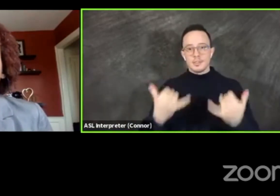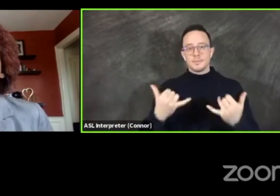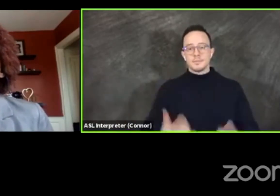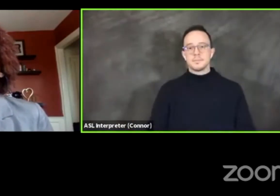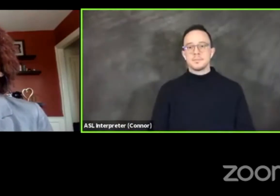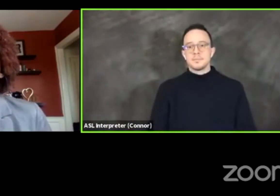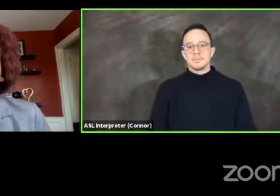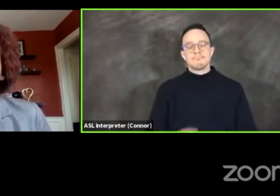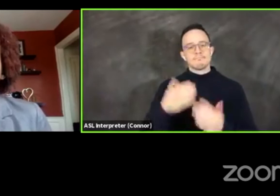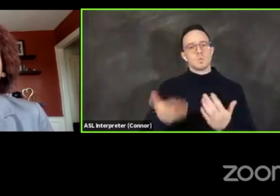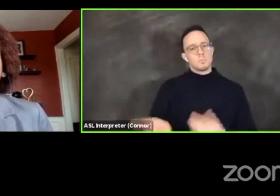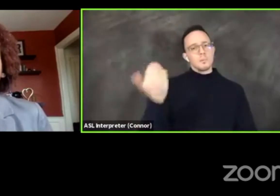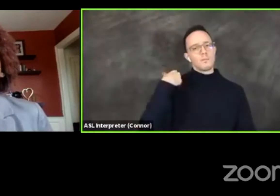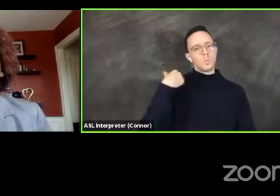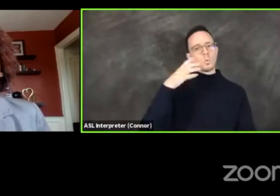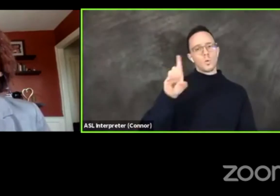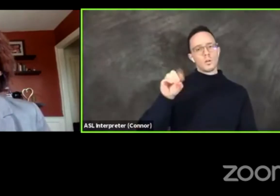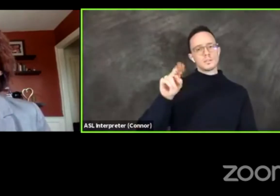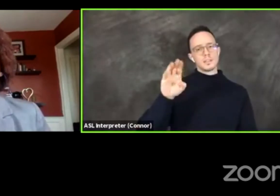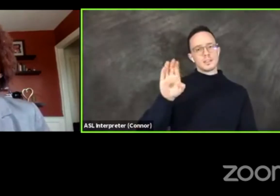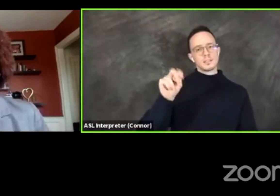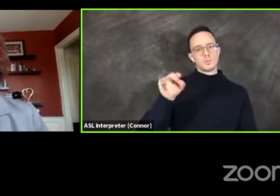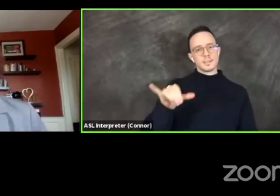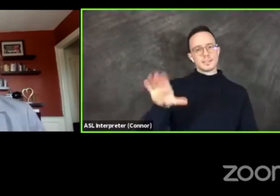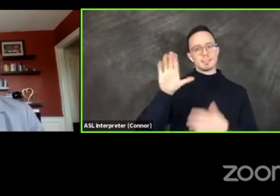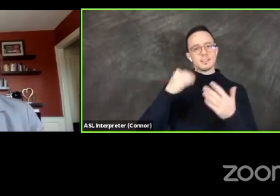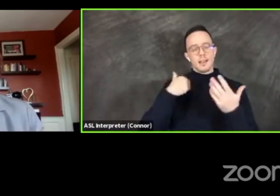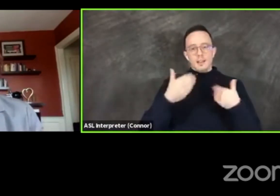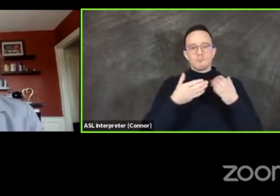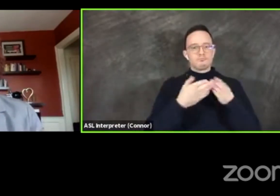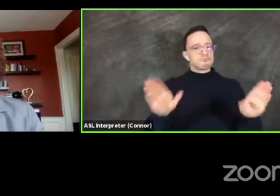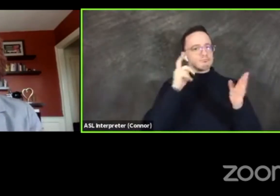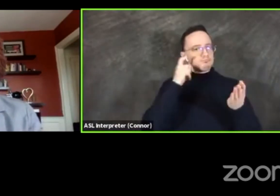OF ITS INDIGENOUS LAND ACKNOWLEDGMENTS; HOWEVER, BASED ON OUR LEARNING, WE FEEL THAT